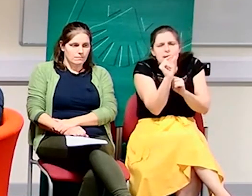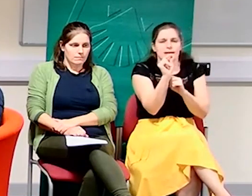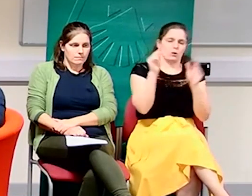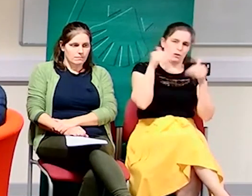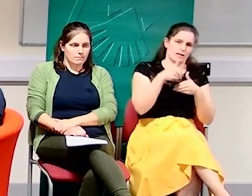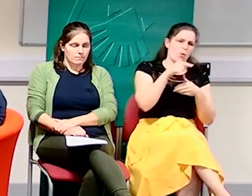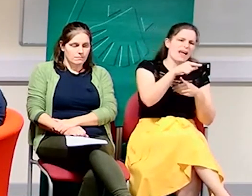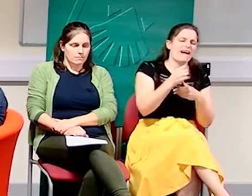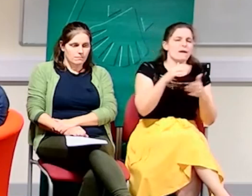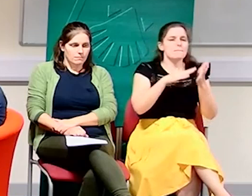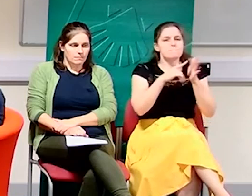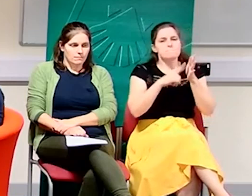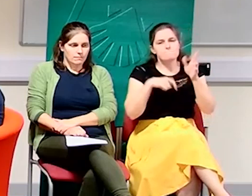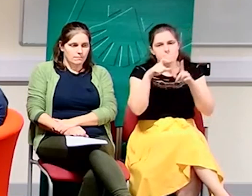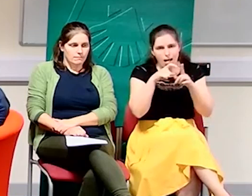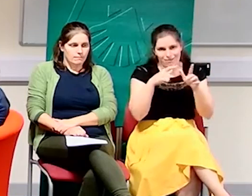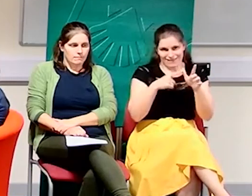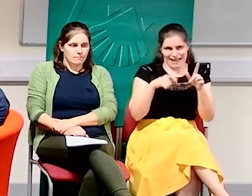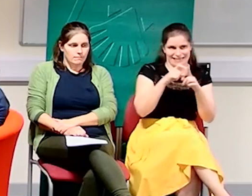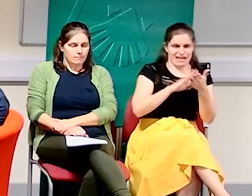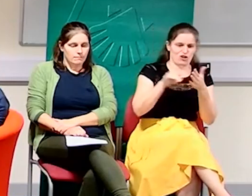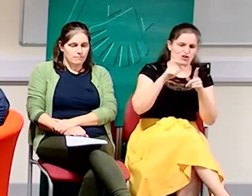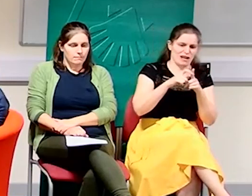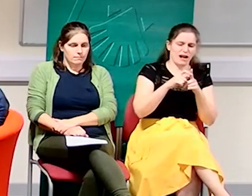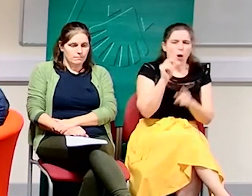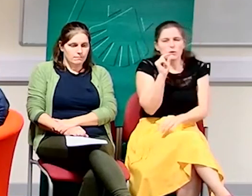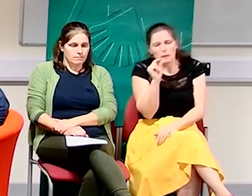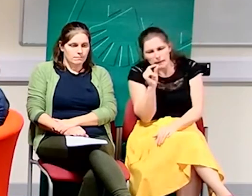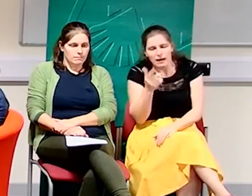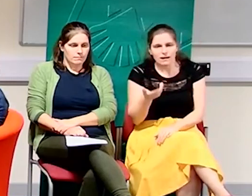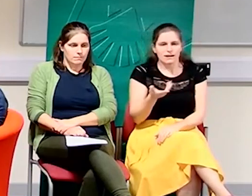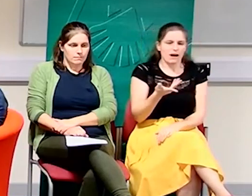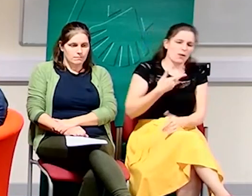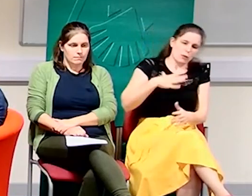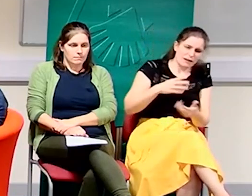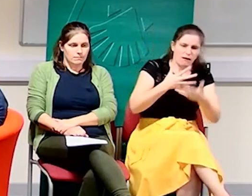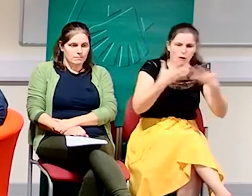um another area that infects is chronic illness for example if you're a young person um trying to